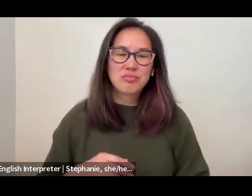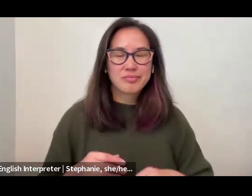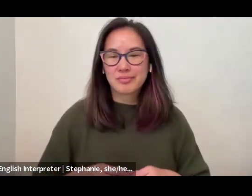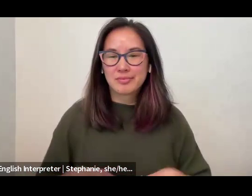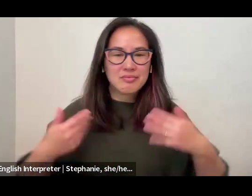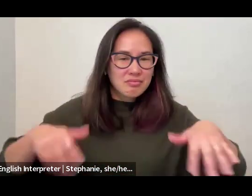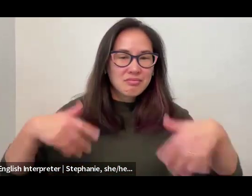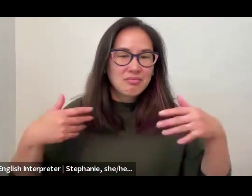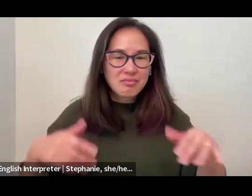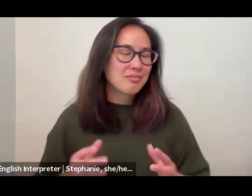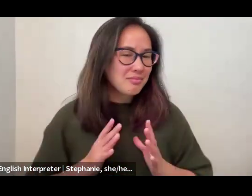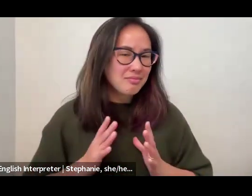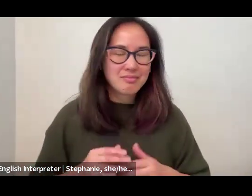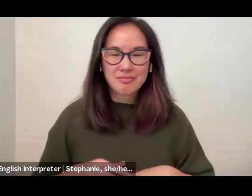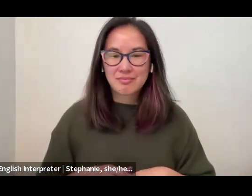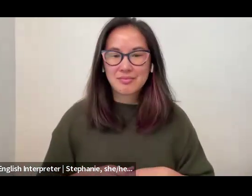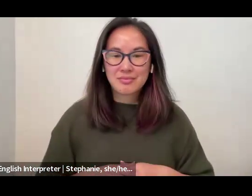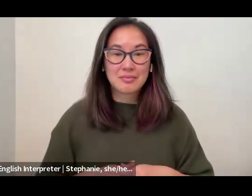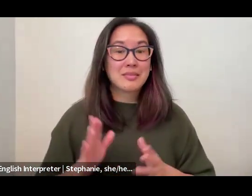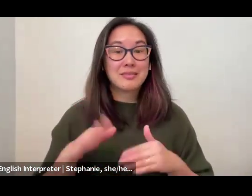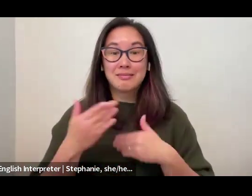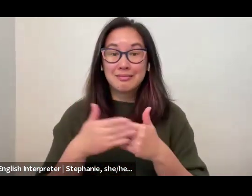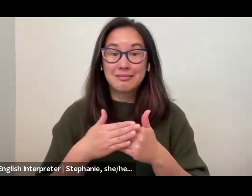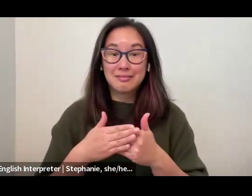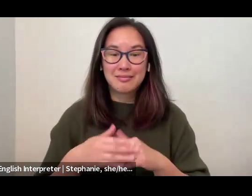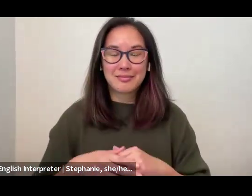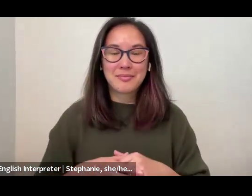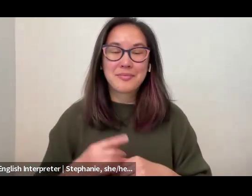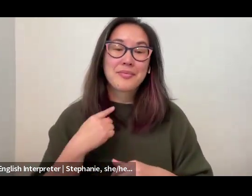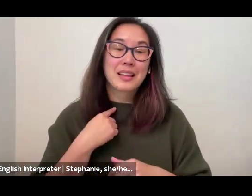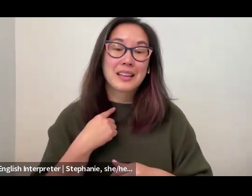All right, next step, we're going to do neck circles, or turns.